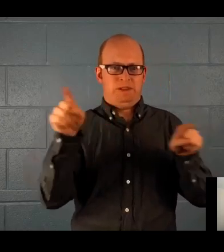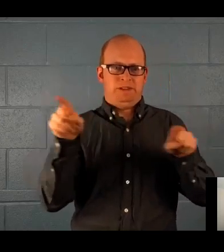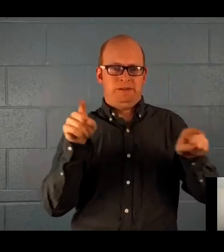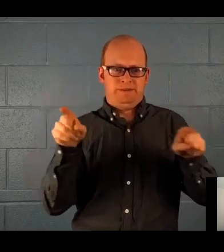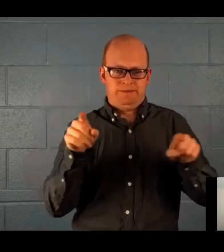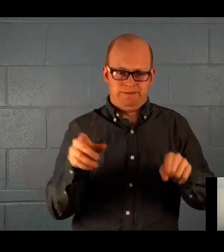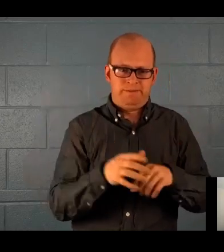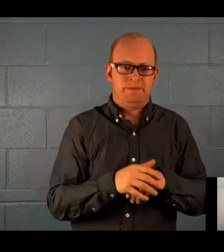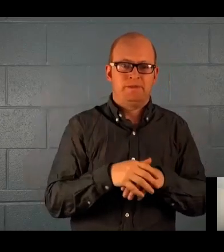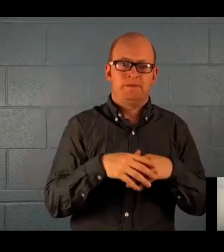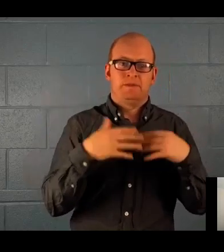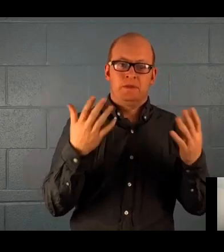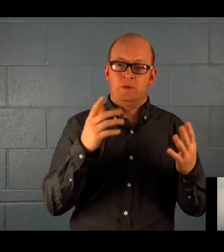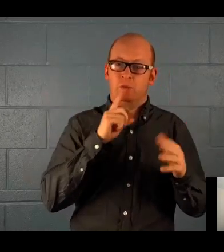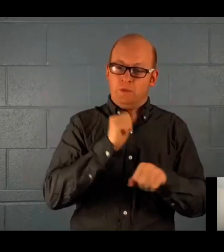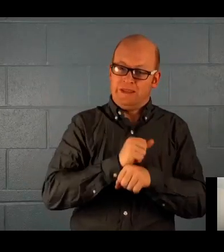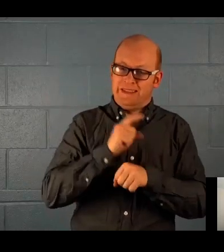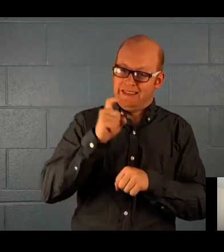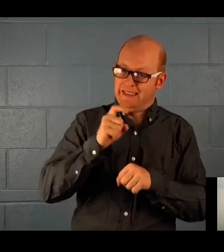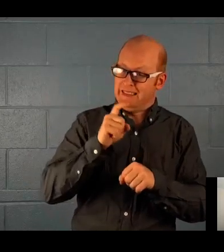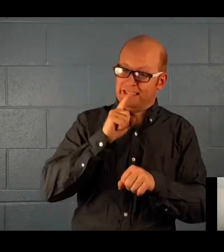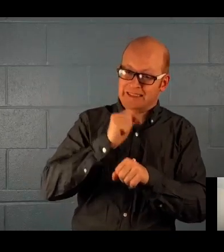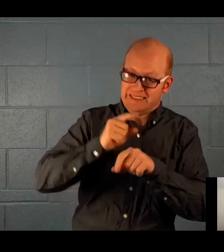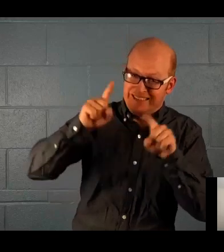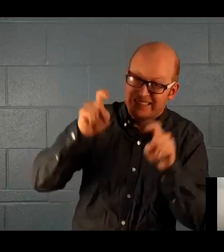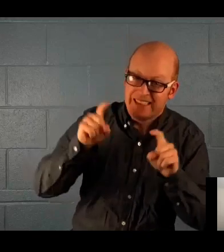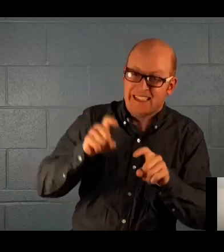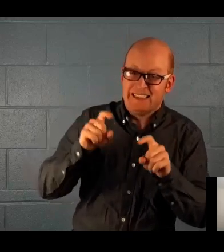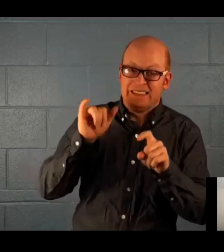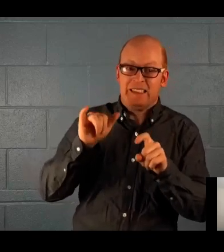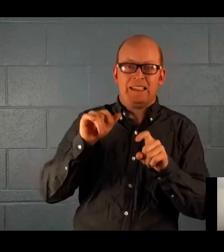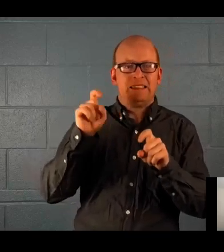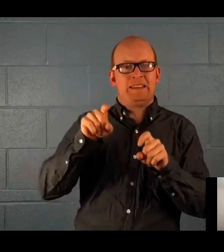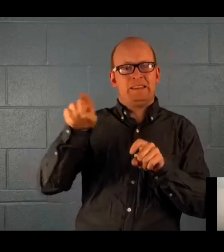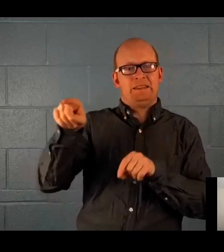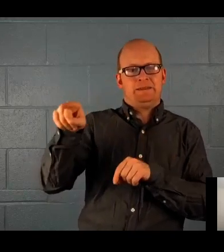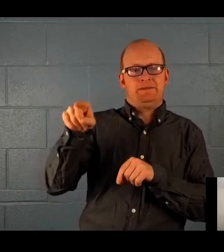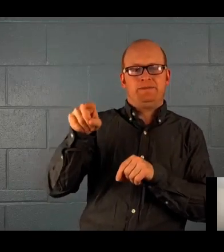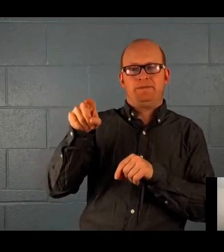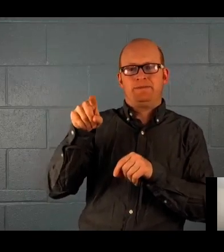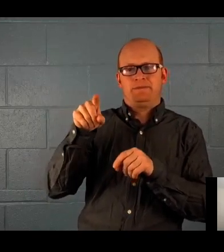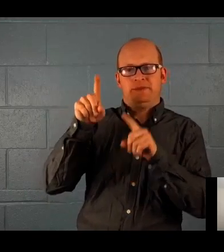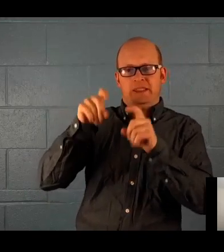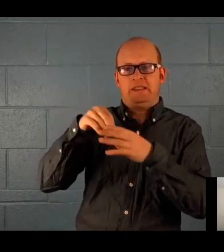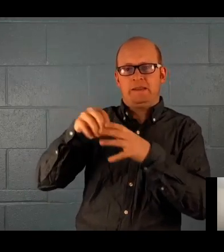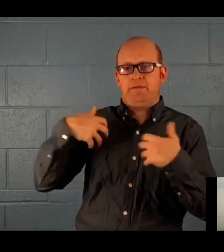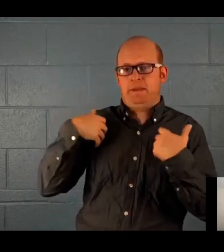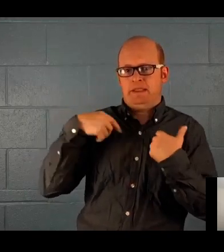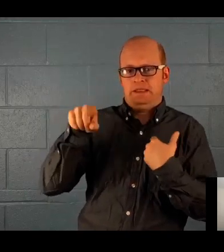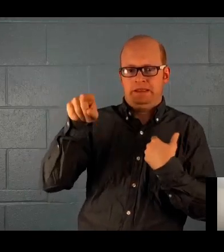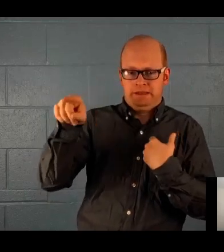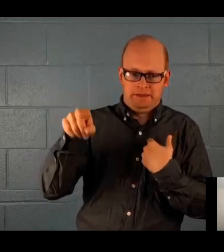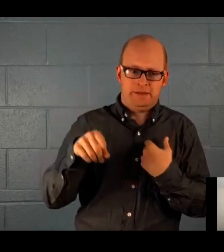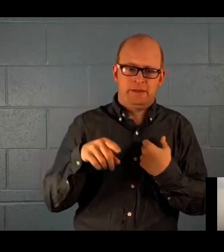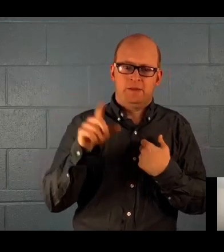And in order for these vectors to be really tested, we need to test them in a species where we can express the protein where